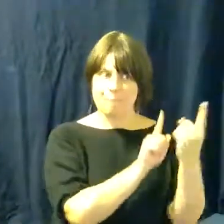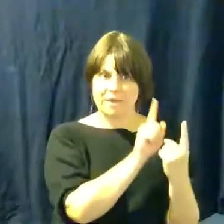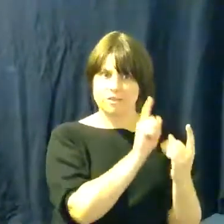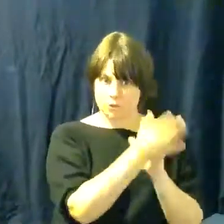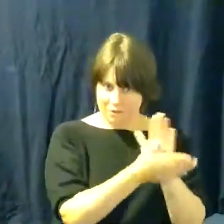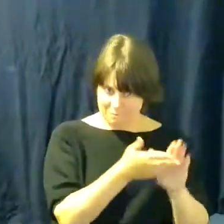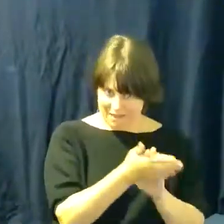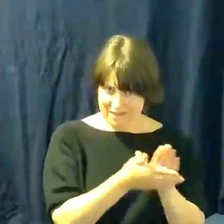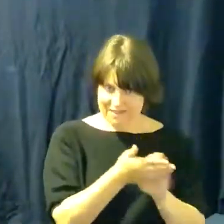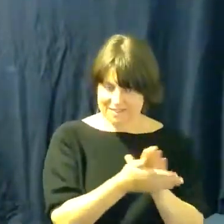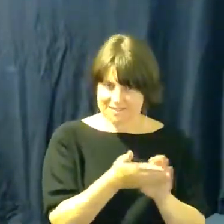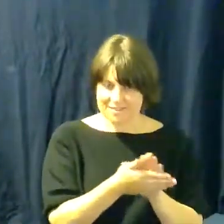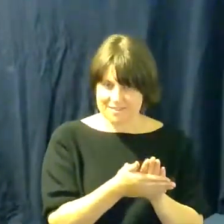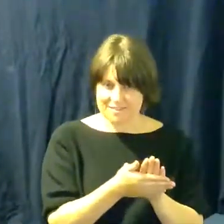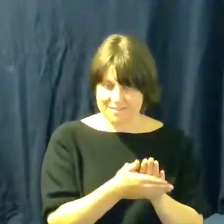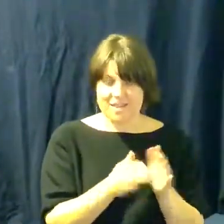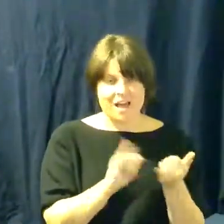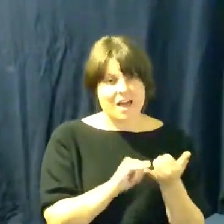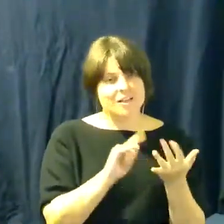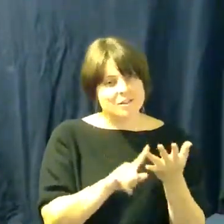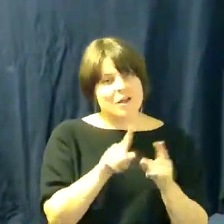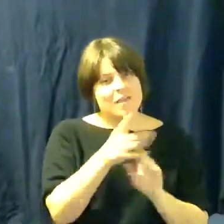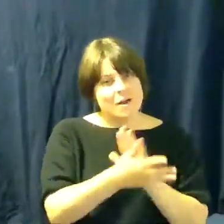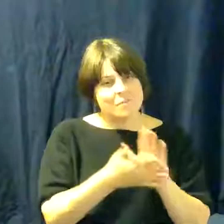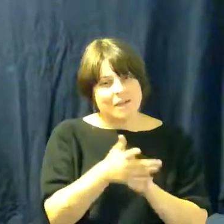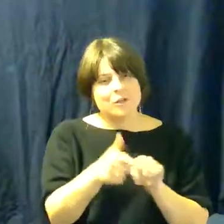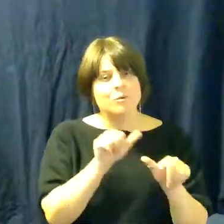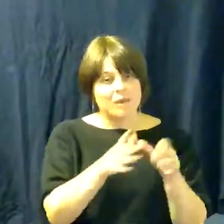like counselling or coaching", so you will be clear on what mentor